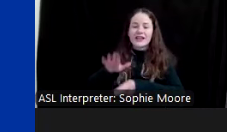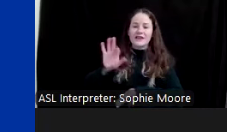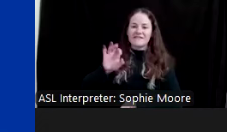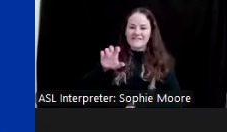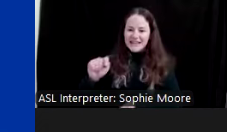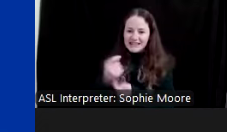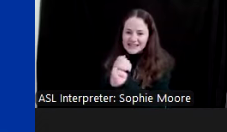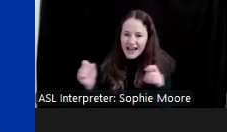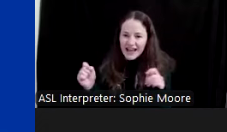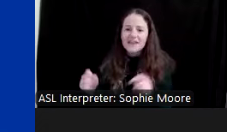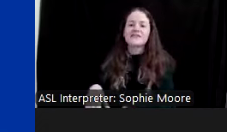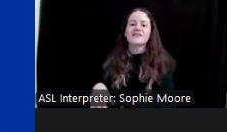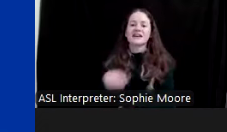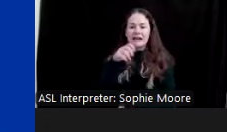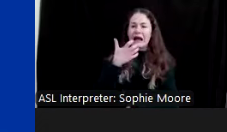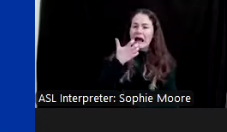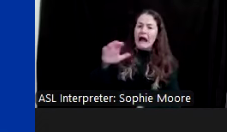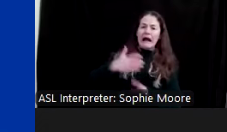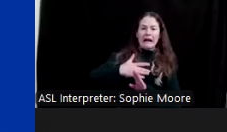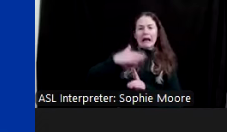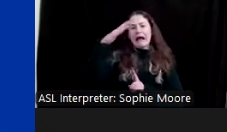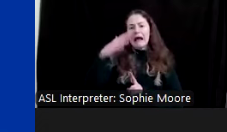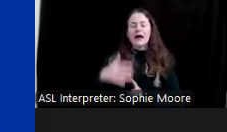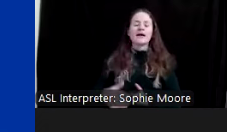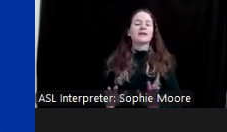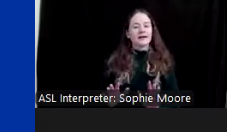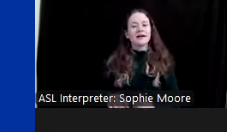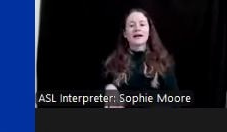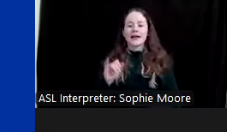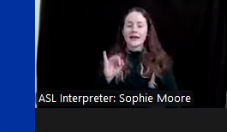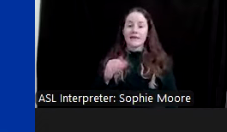make sure that they won't overheat. um if we've got somebody um who has downs